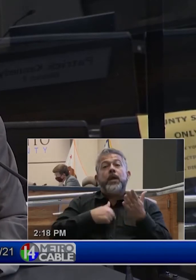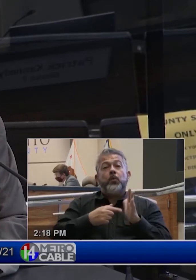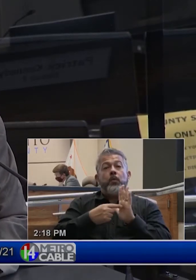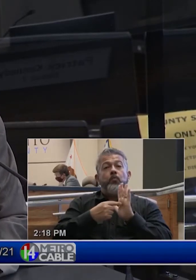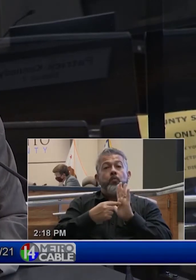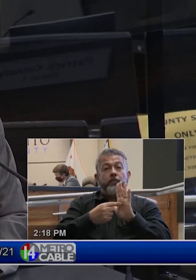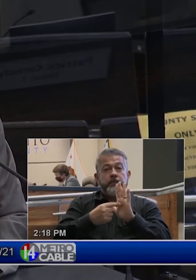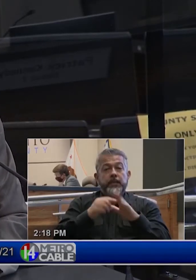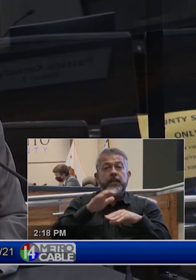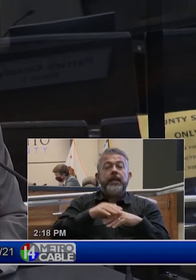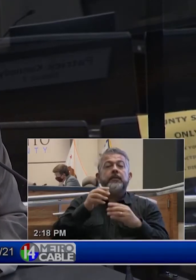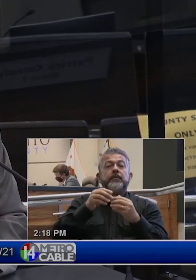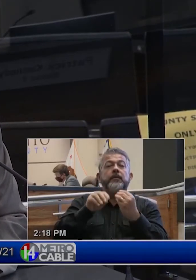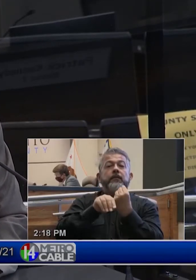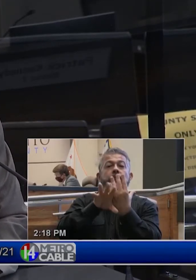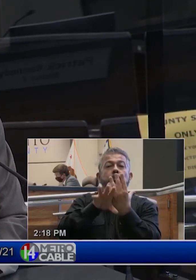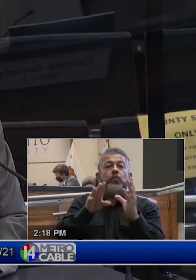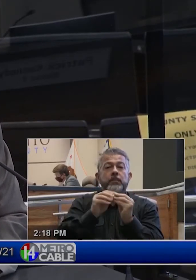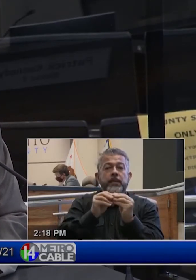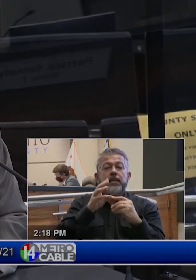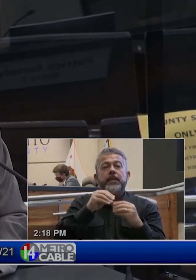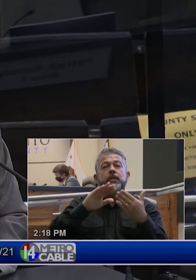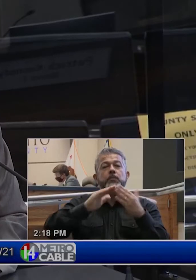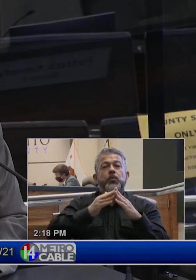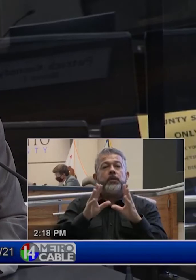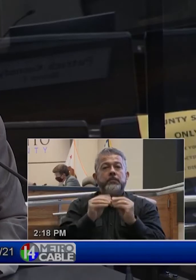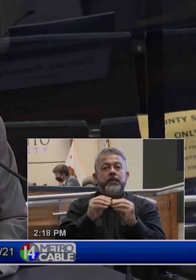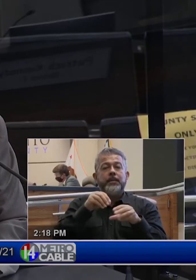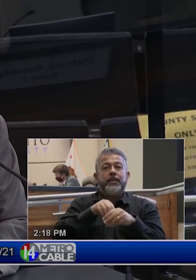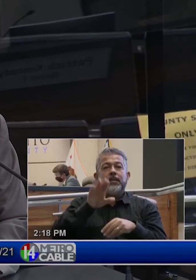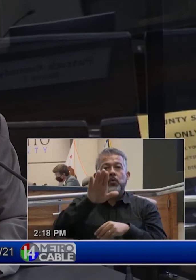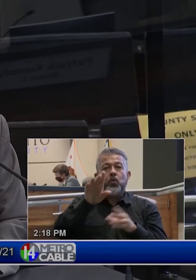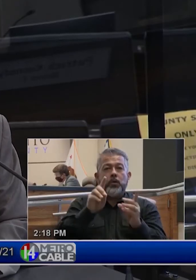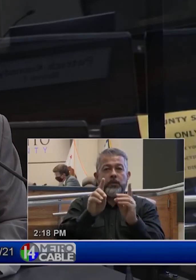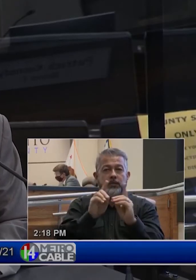AGAIN THIS, IS WHAT I WILL BE PRESENTING IN YOUR DISTRICT.